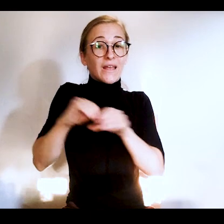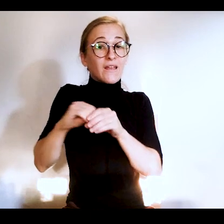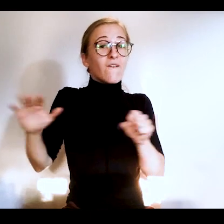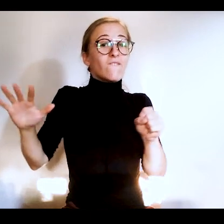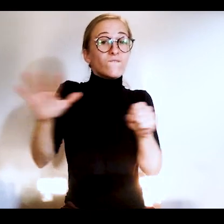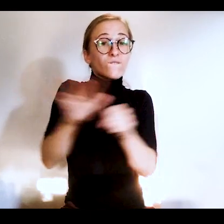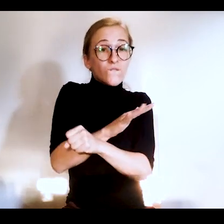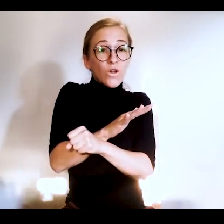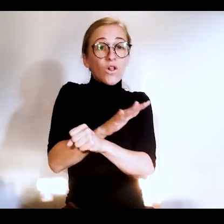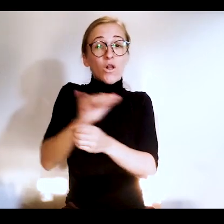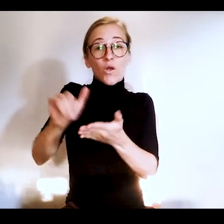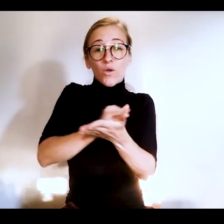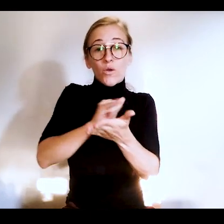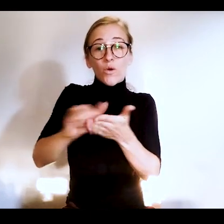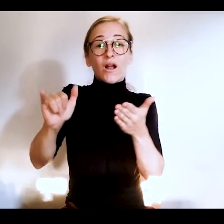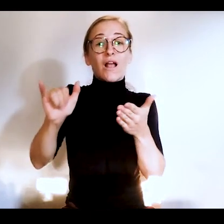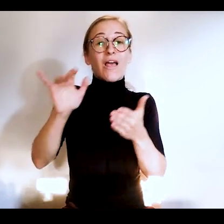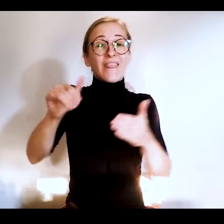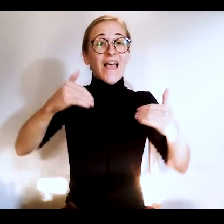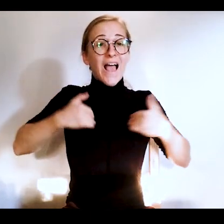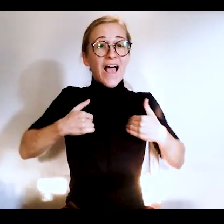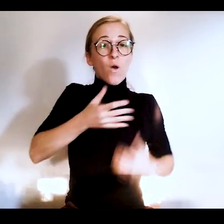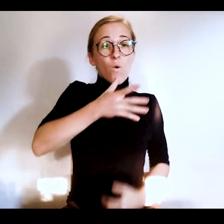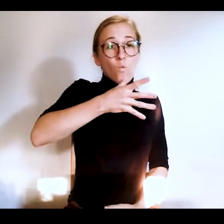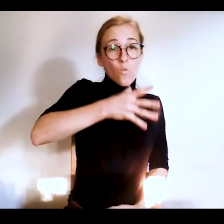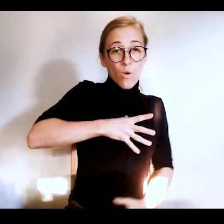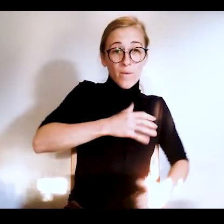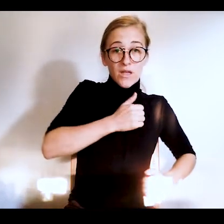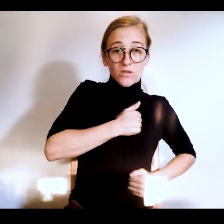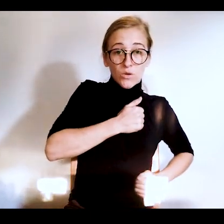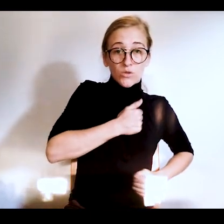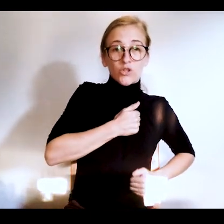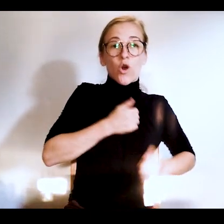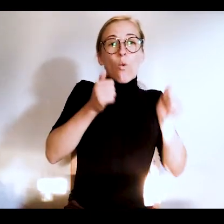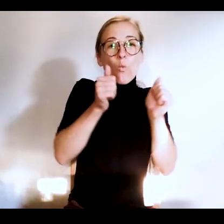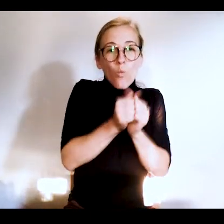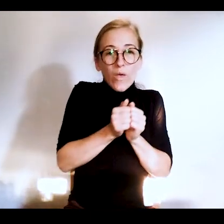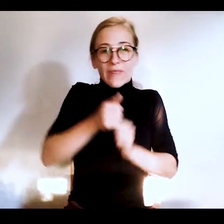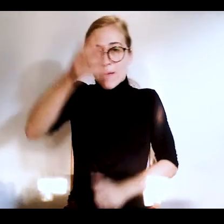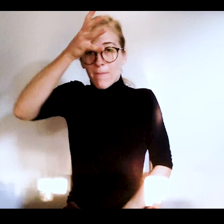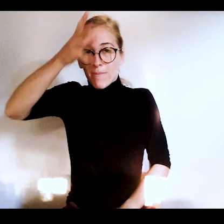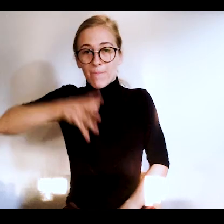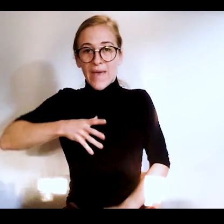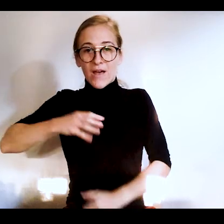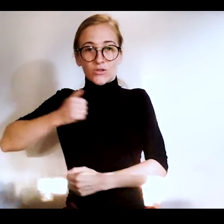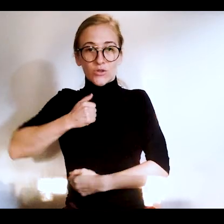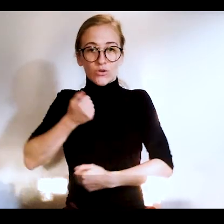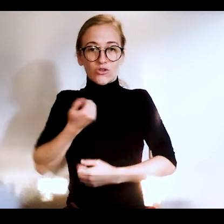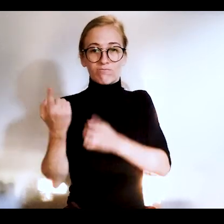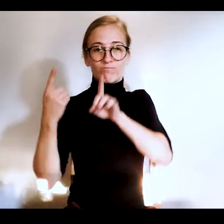that has a woman together with a male soldier.